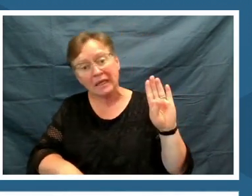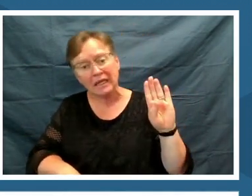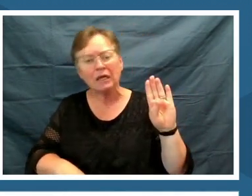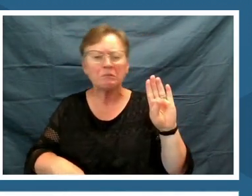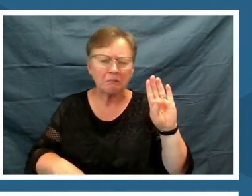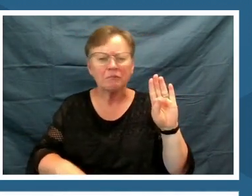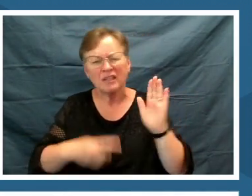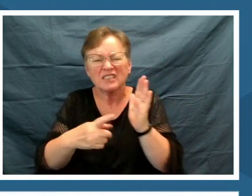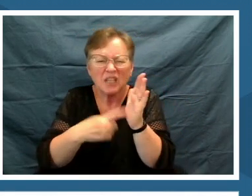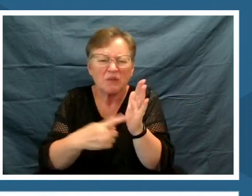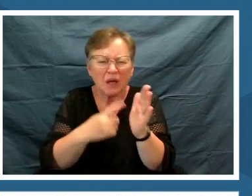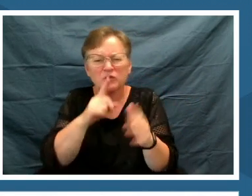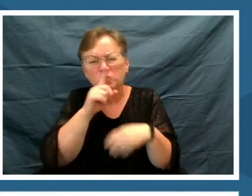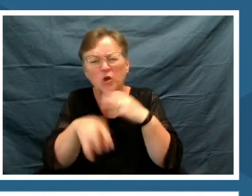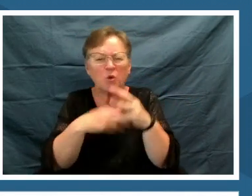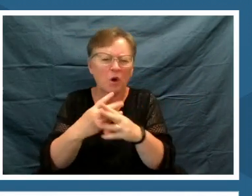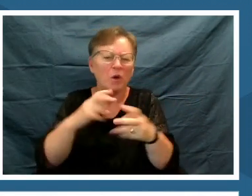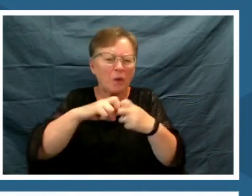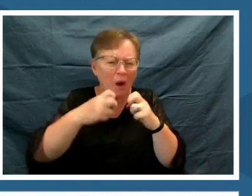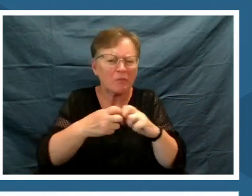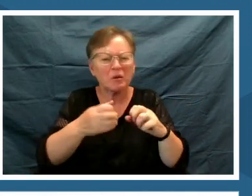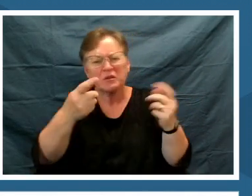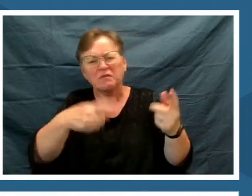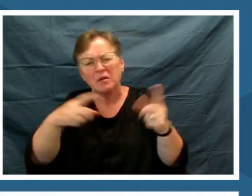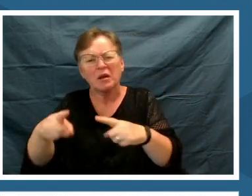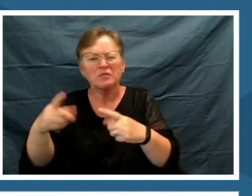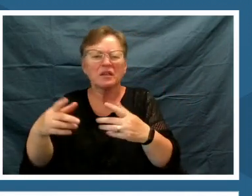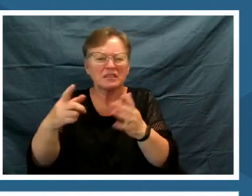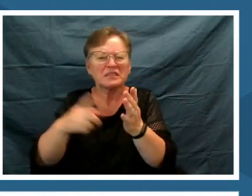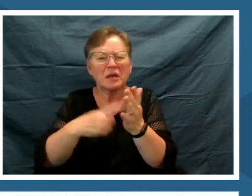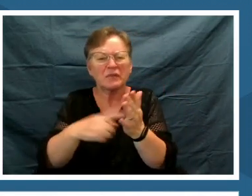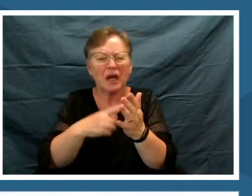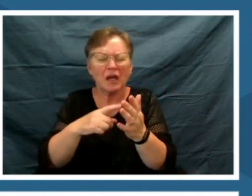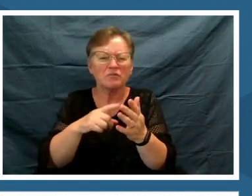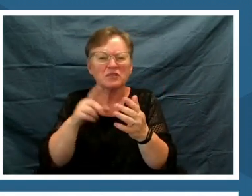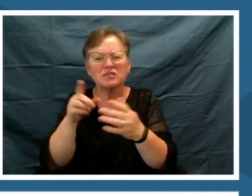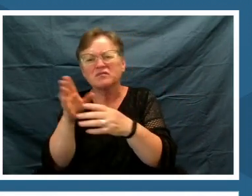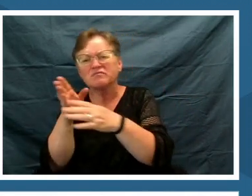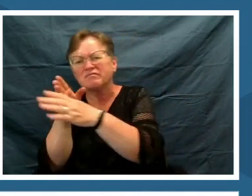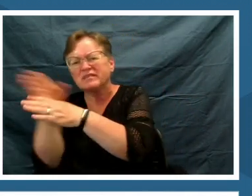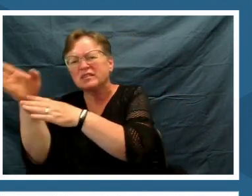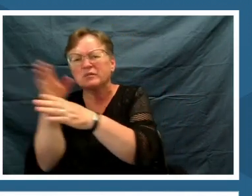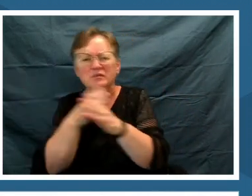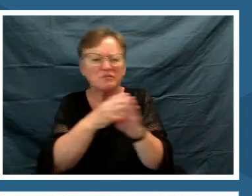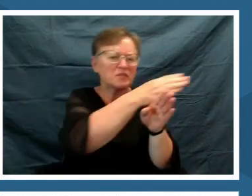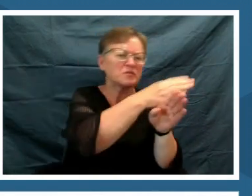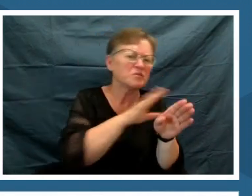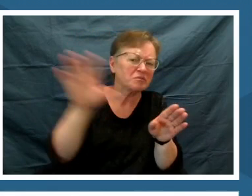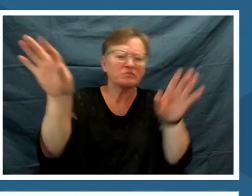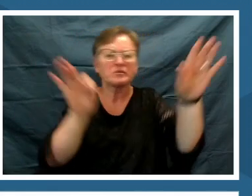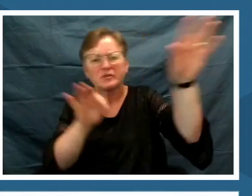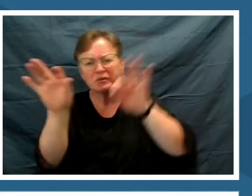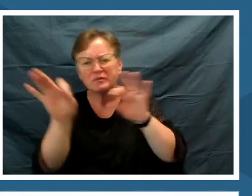problems and phenomena transdisciplinary cut across disciplines